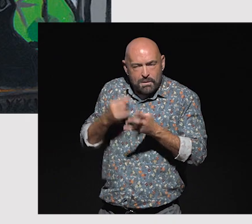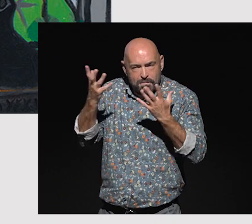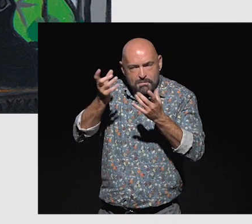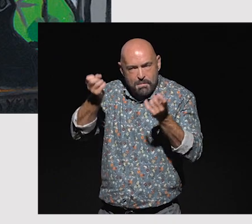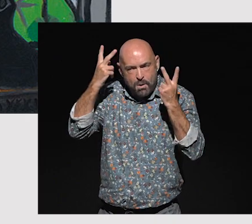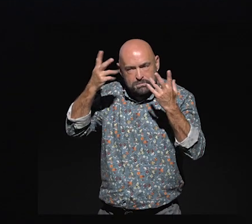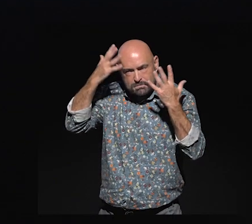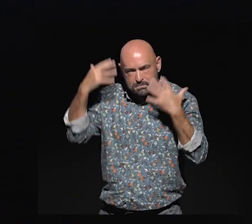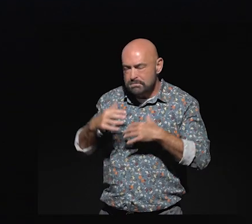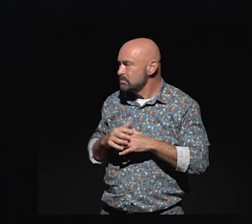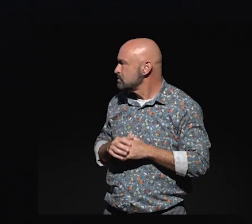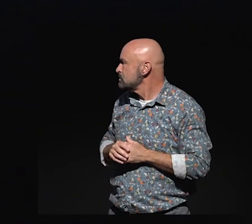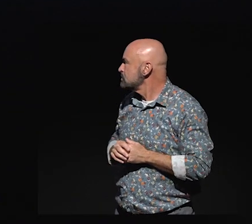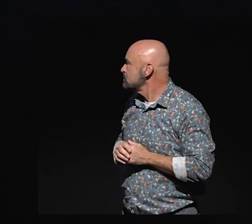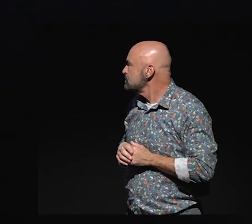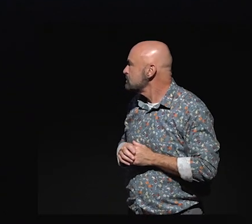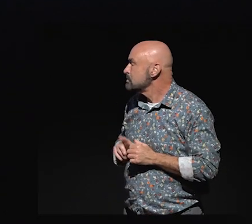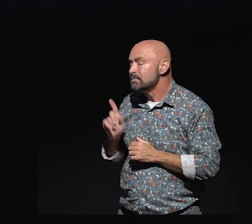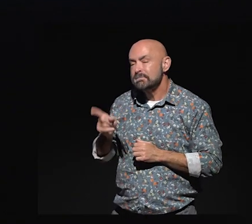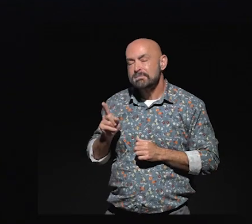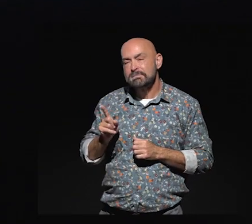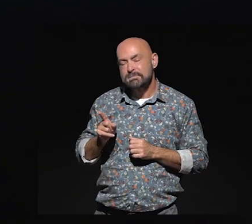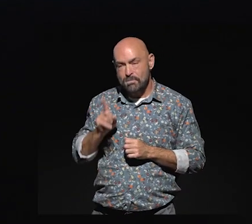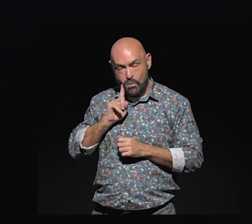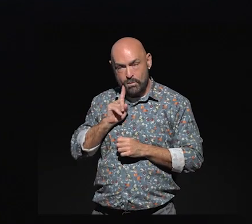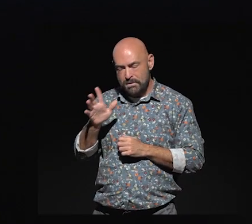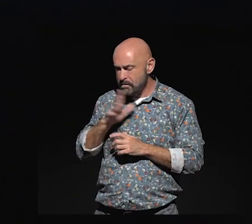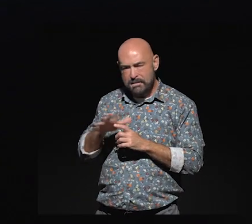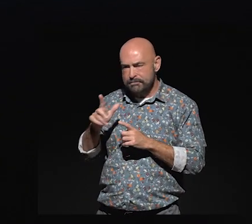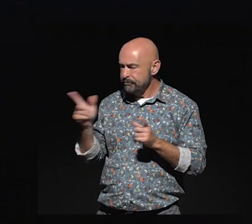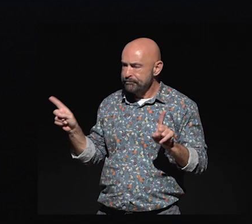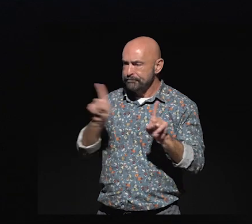And she soon became a constant in his art,